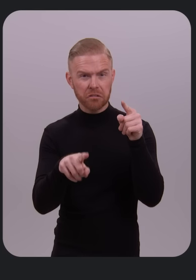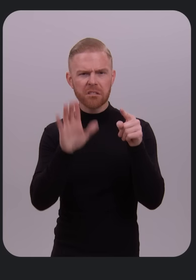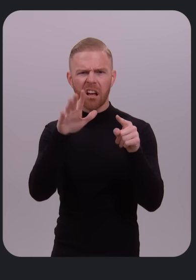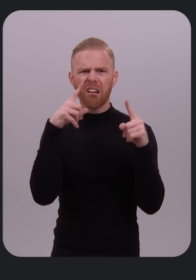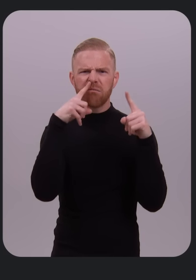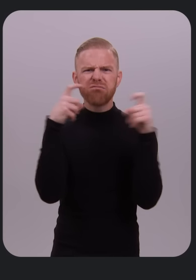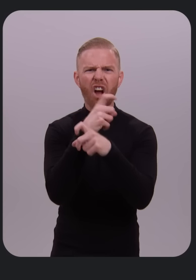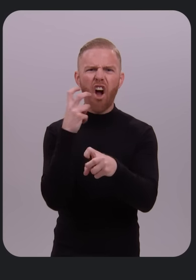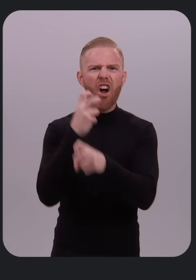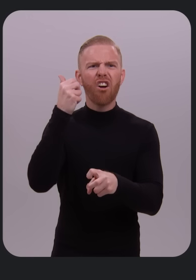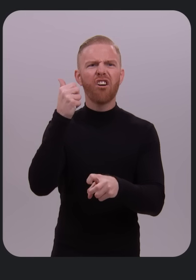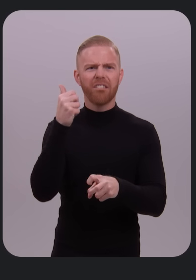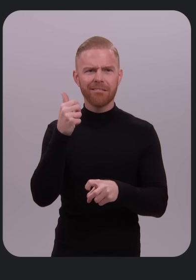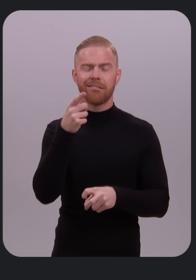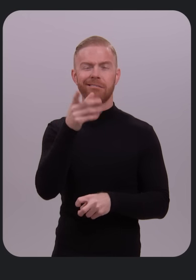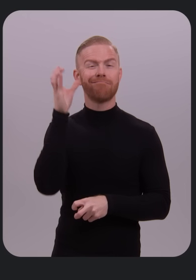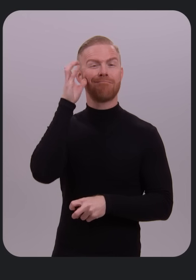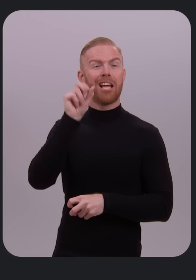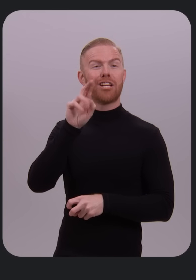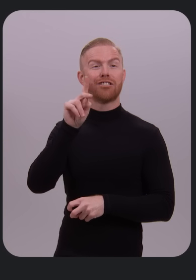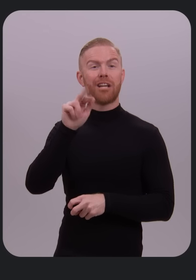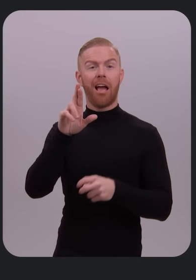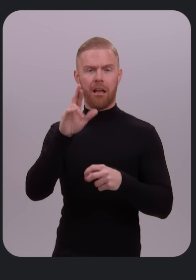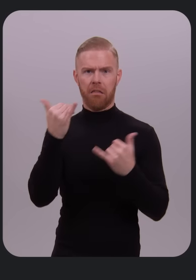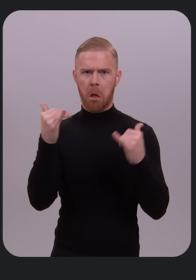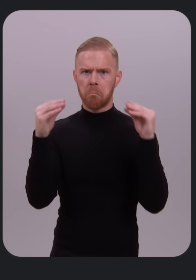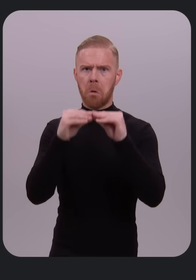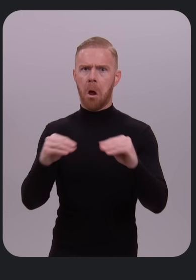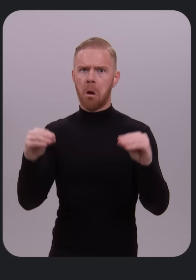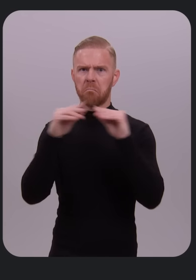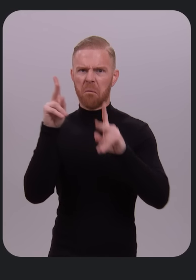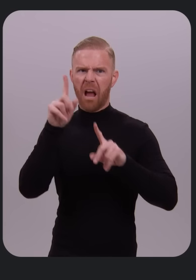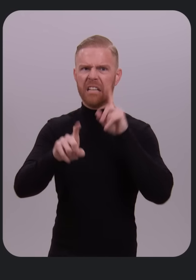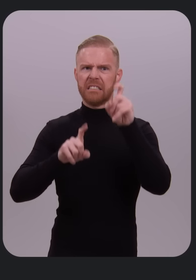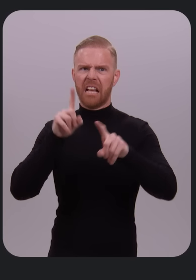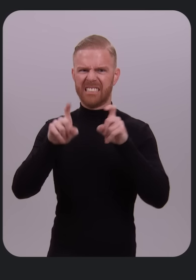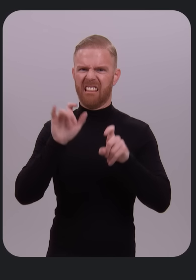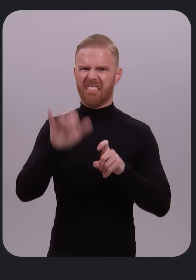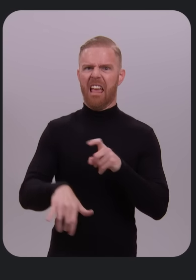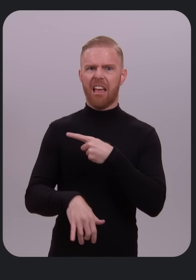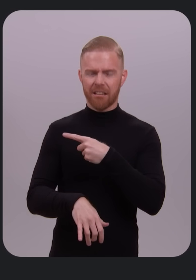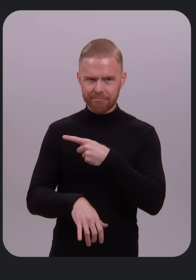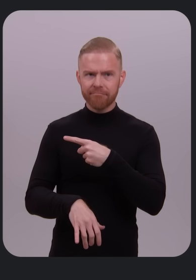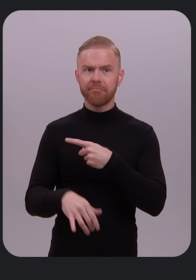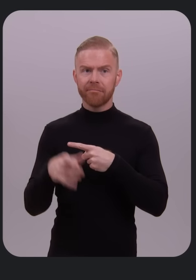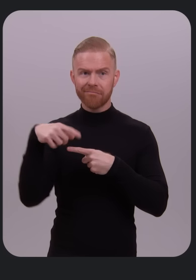and as you just heard from Sundar, lots more of them. They're experiencing what AI-powered search can